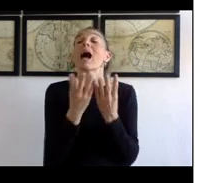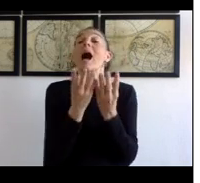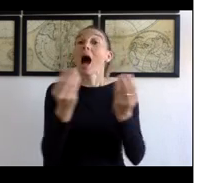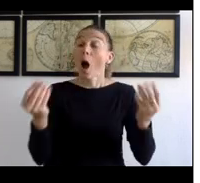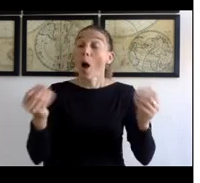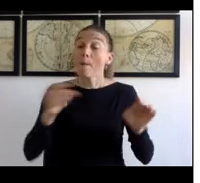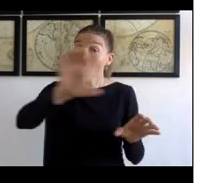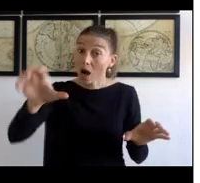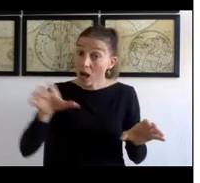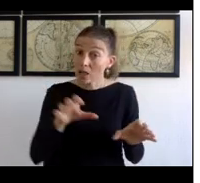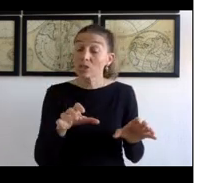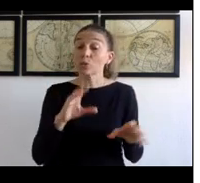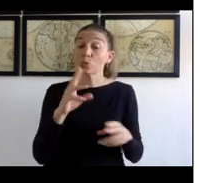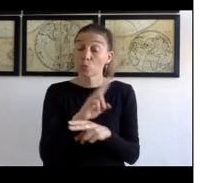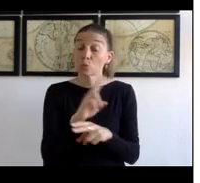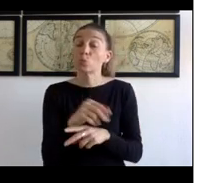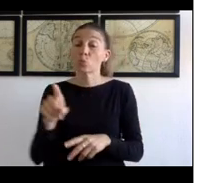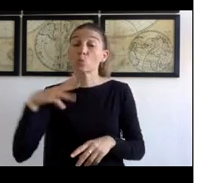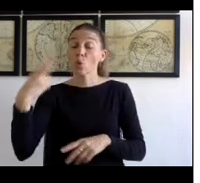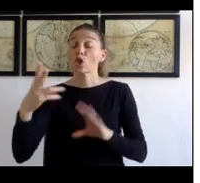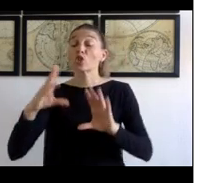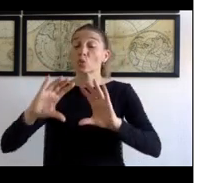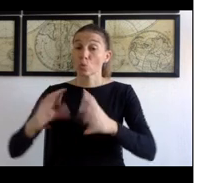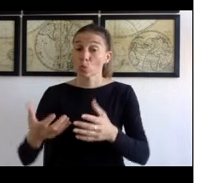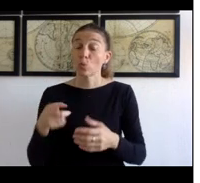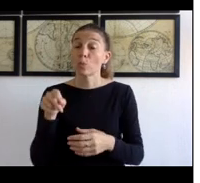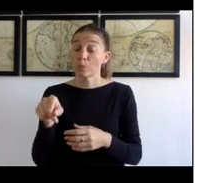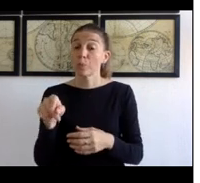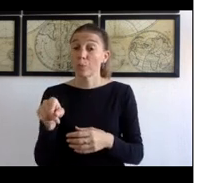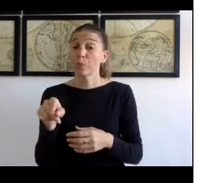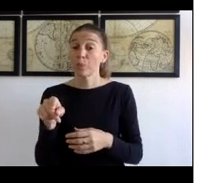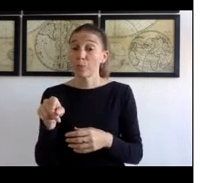the use the Washington Group questions in the labour force surveys.